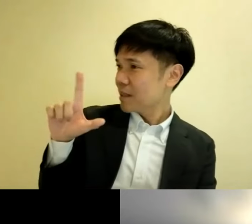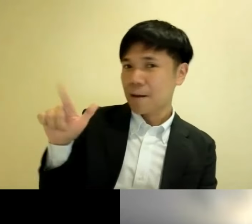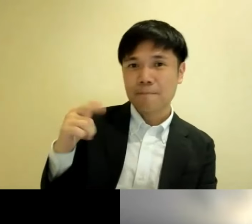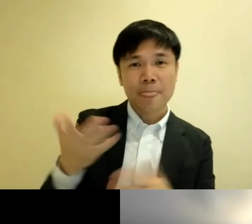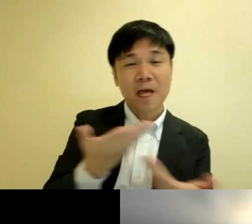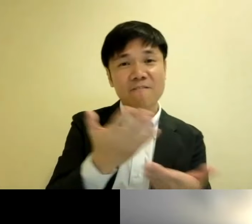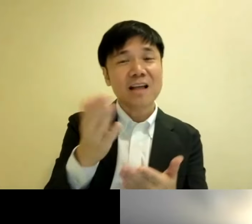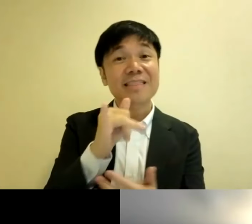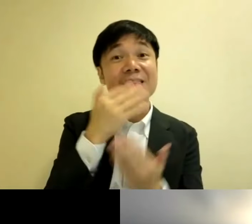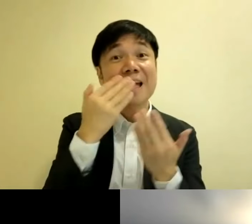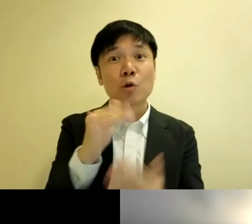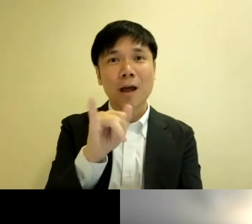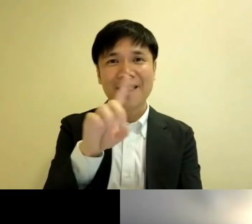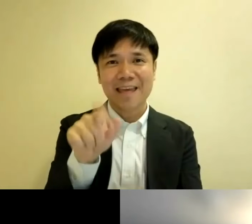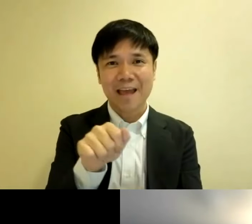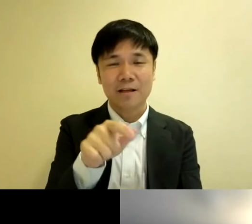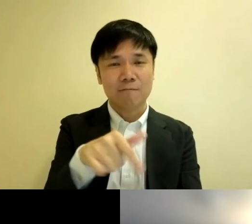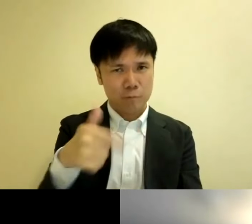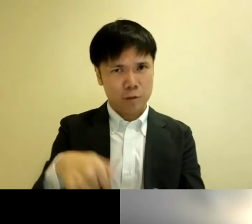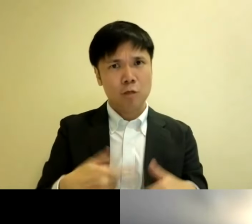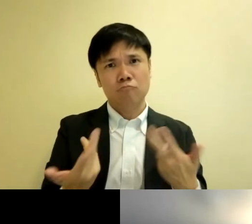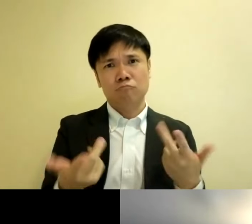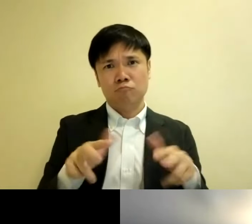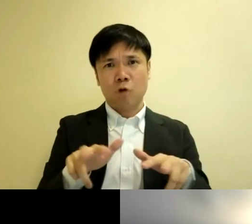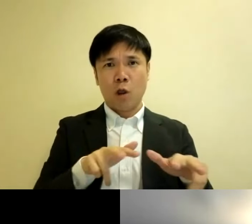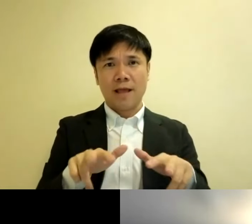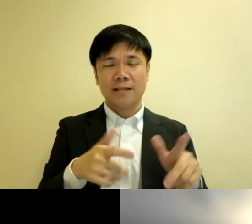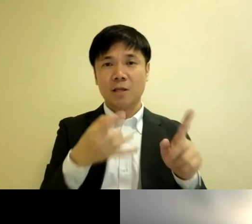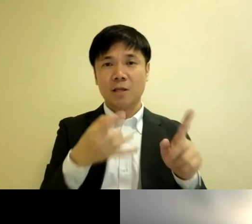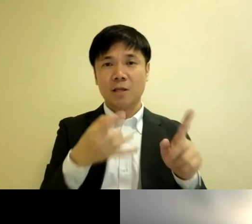Alliance for organising this.